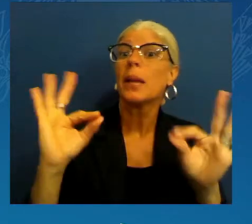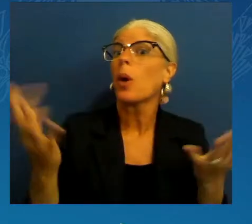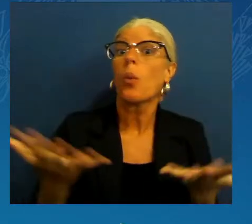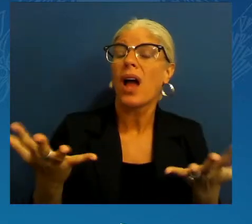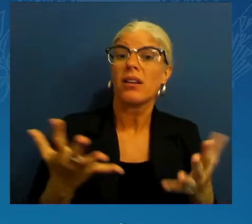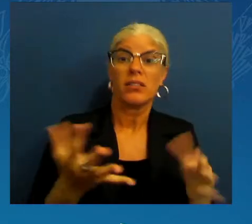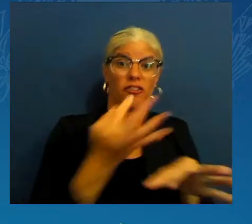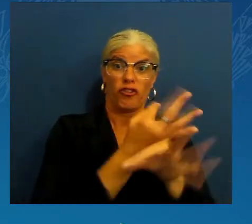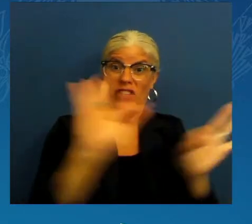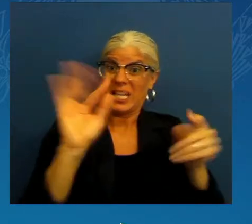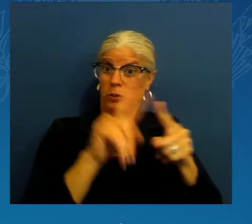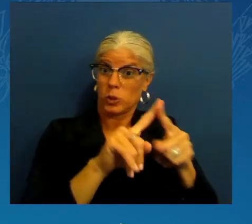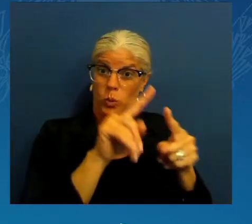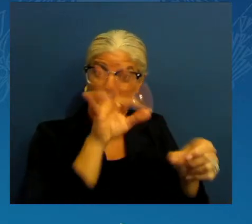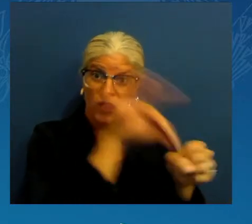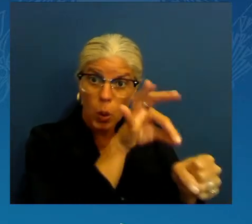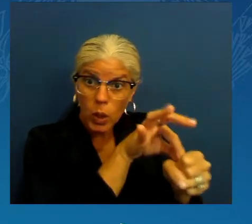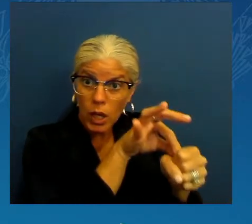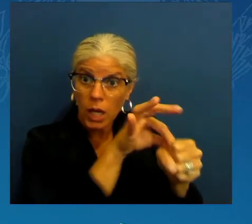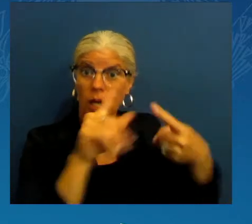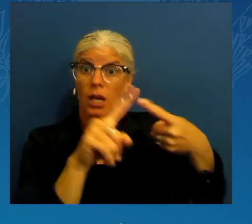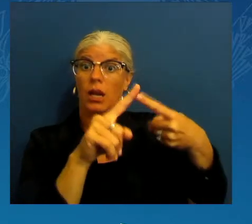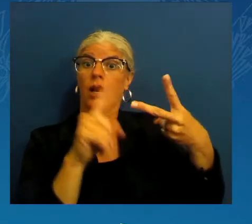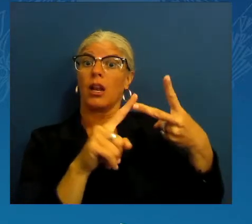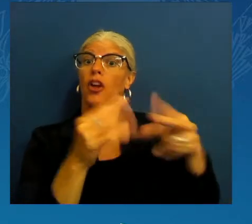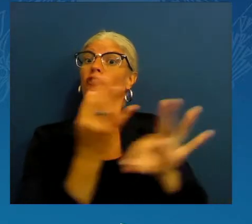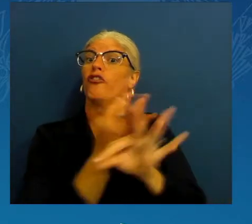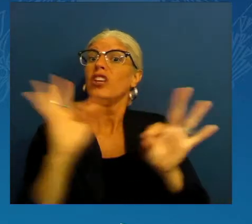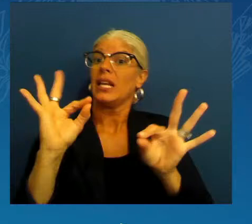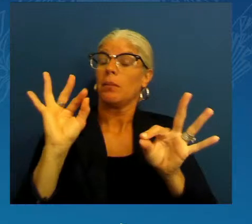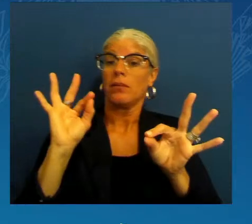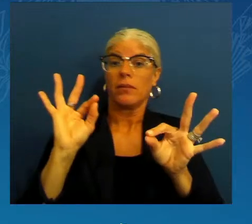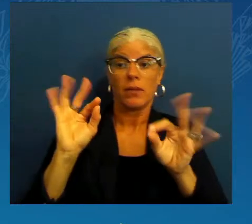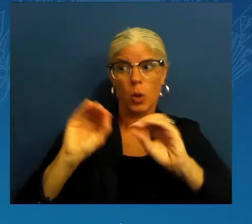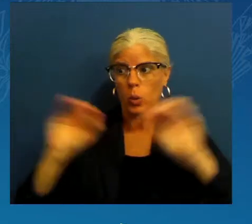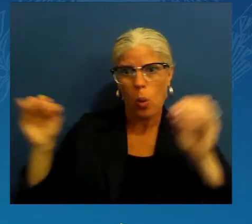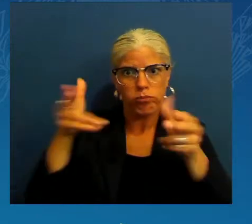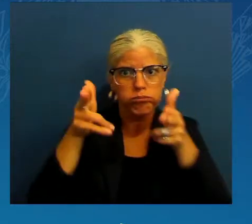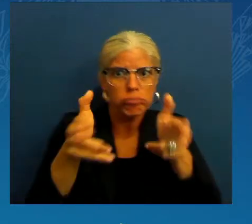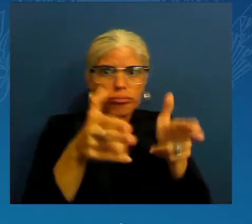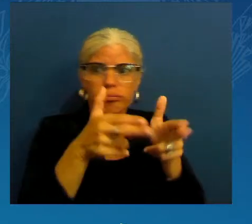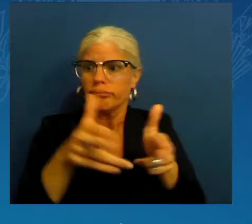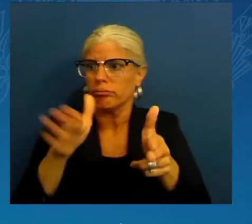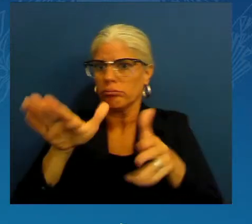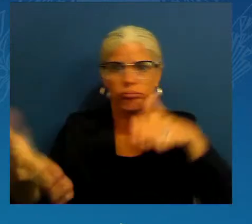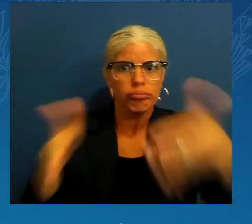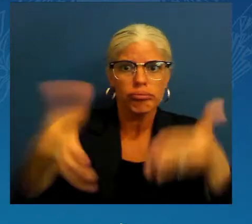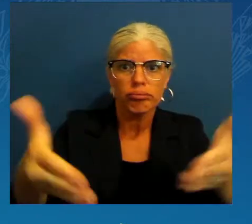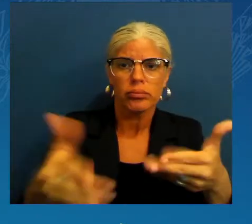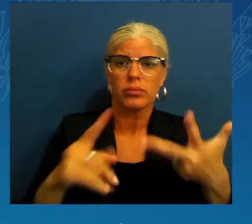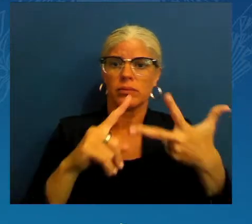the freedom to live without fear of bigotry and hate, the freedom to love who you love openly and with pride,